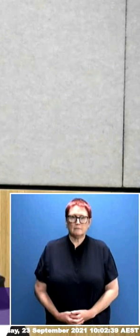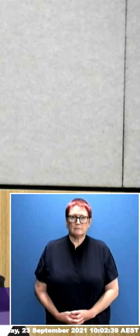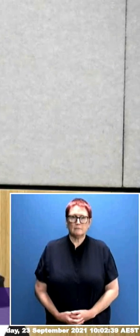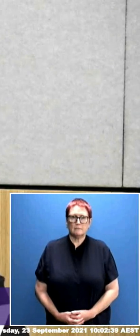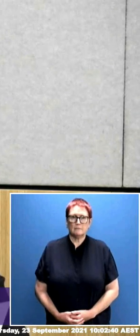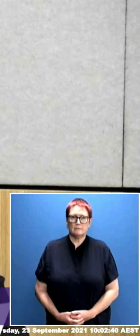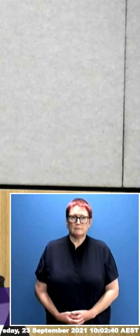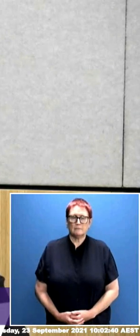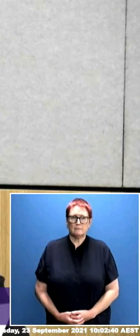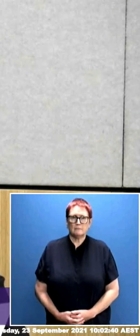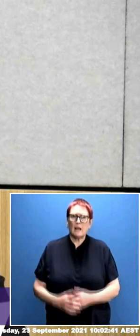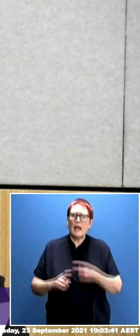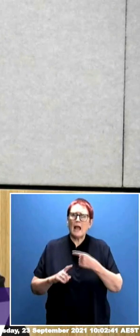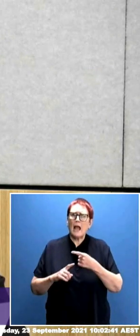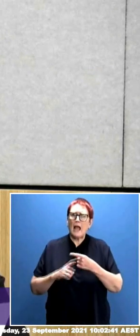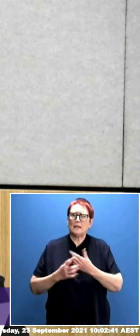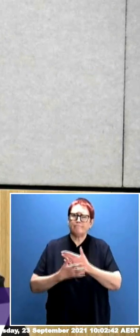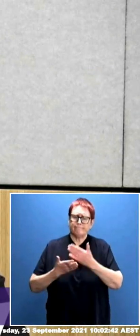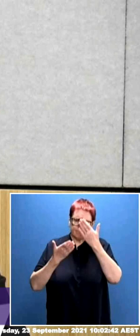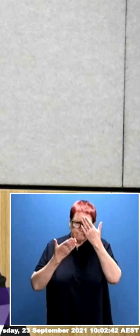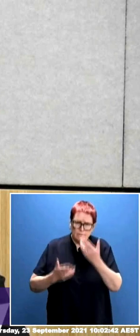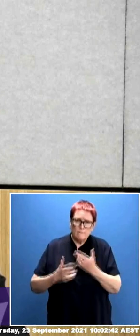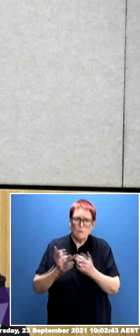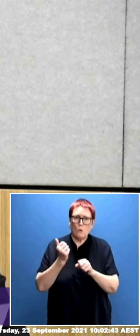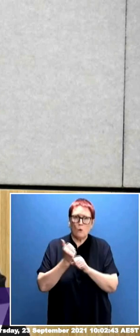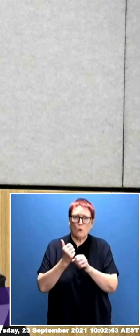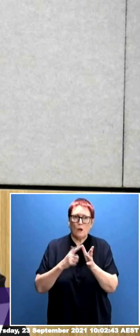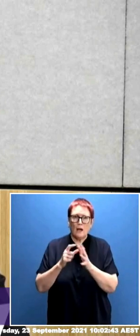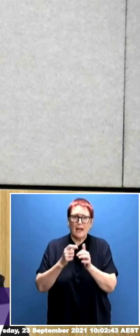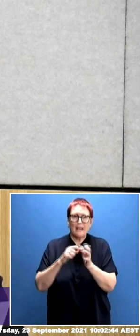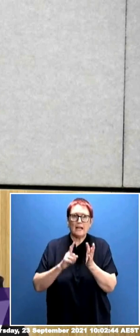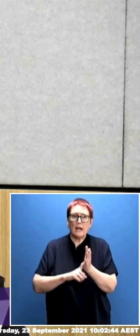We pay respect to the Gadigal people of the Eora Nation.